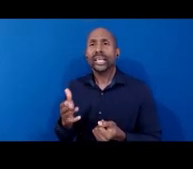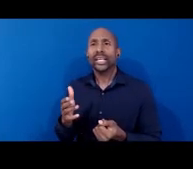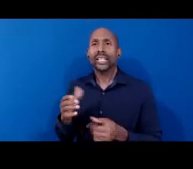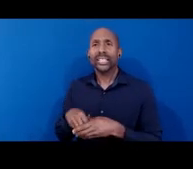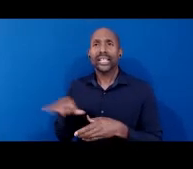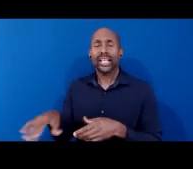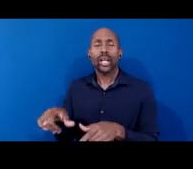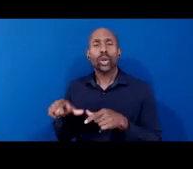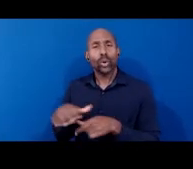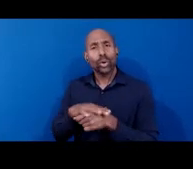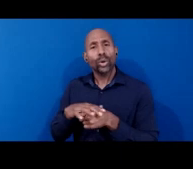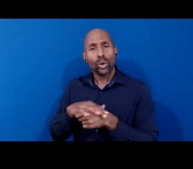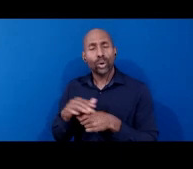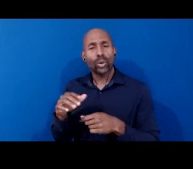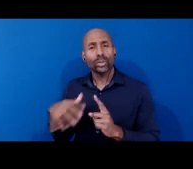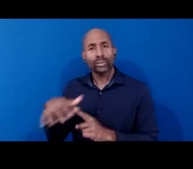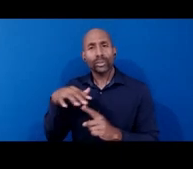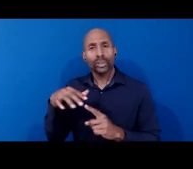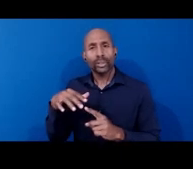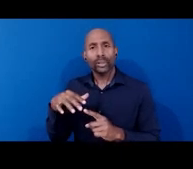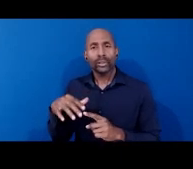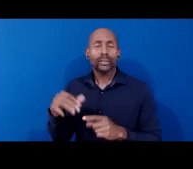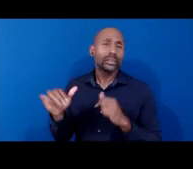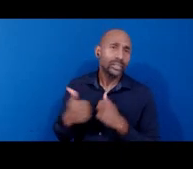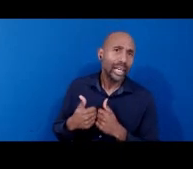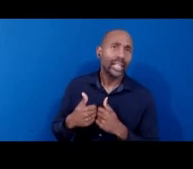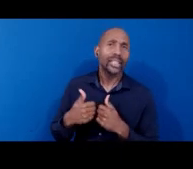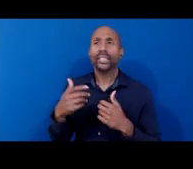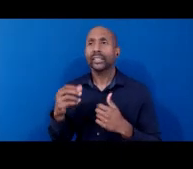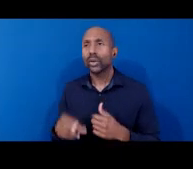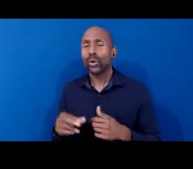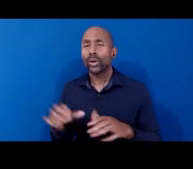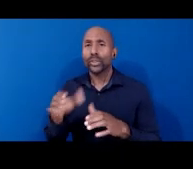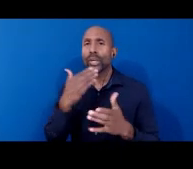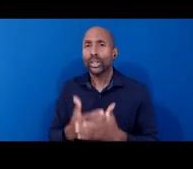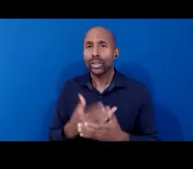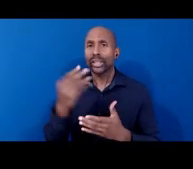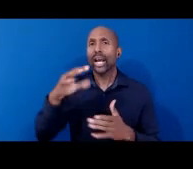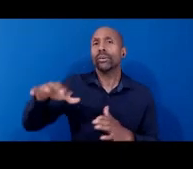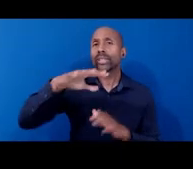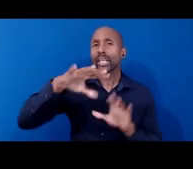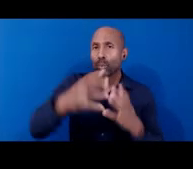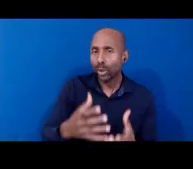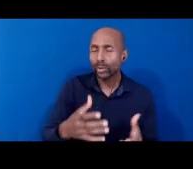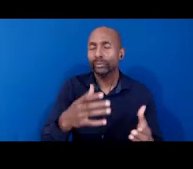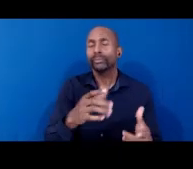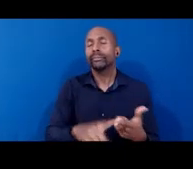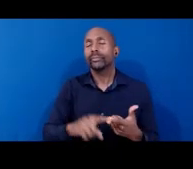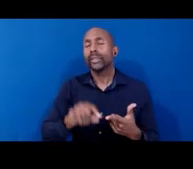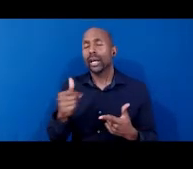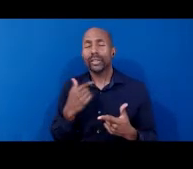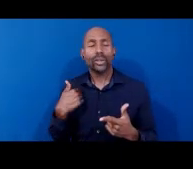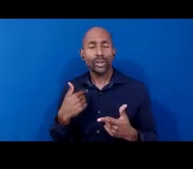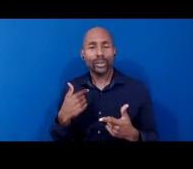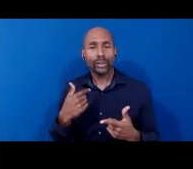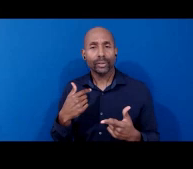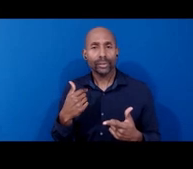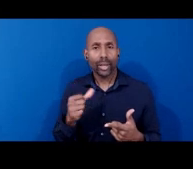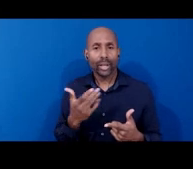setting challenges or do good in the world world really the other thing we heard, we heard stories of non belonging in STEM.